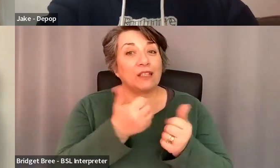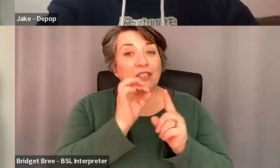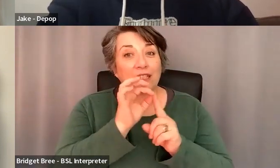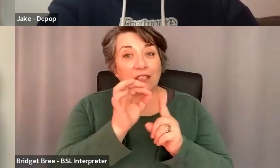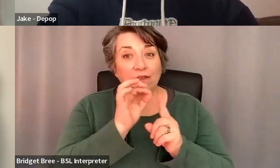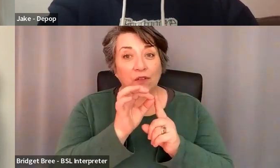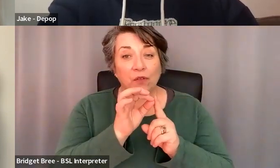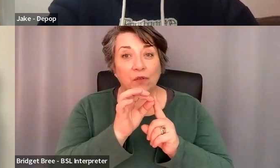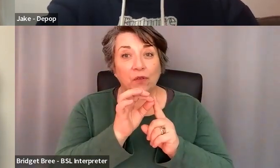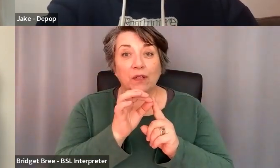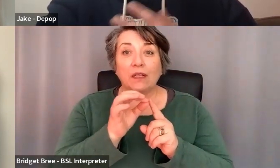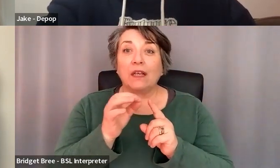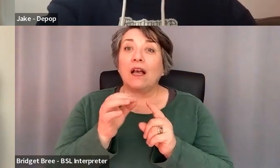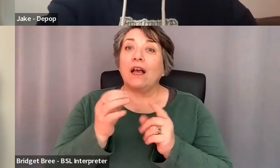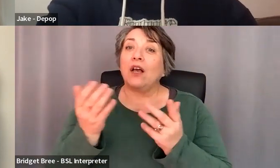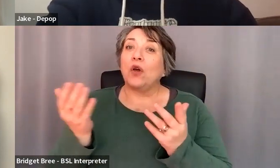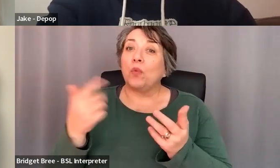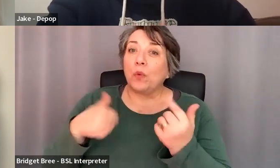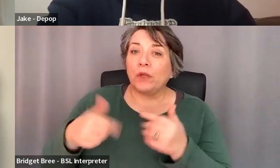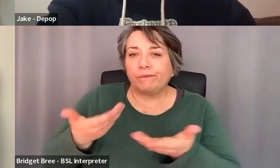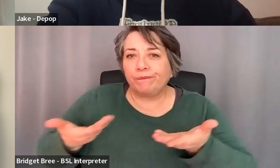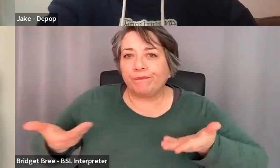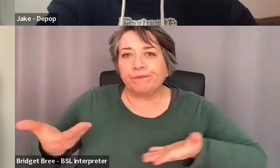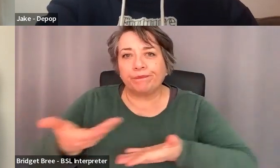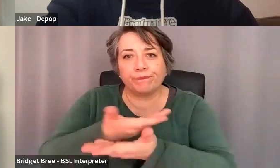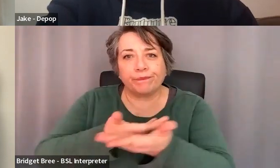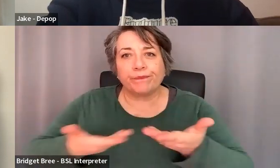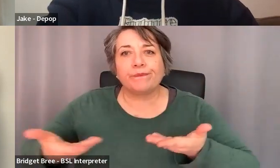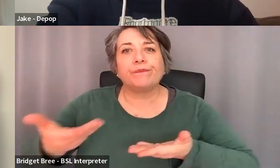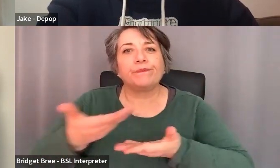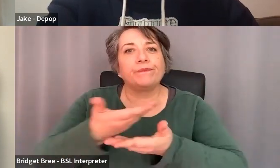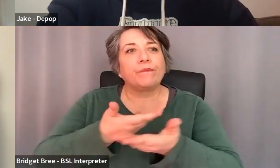acquisition partner would get together and discuss feedback, and then we would either